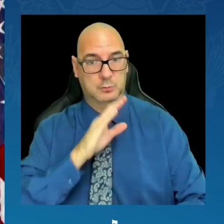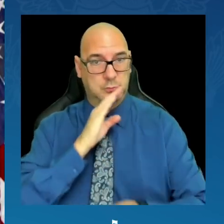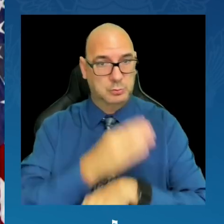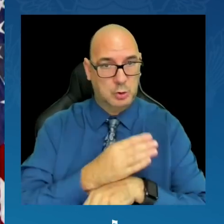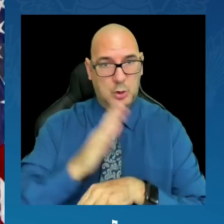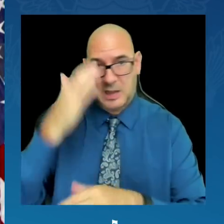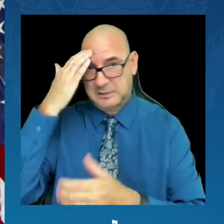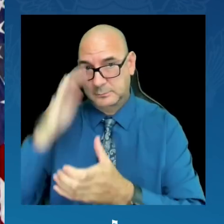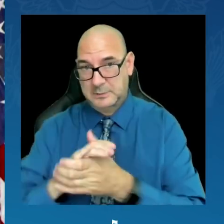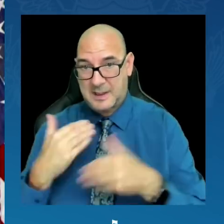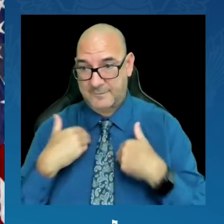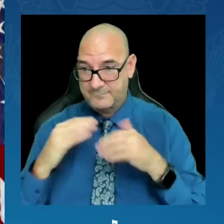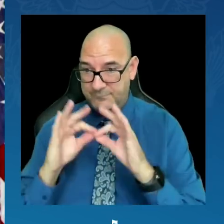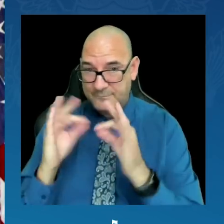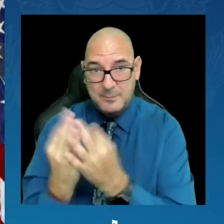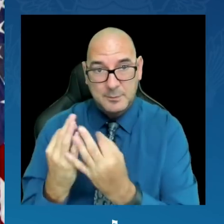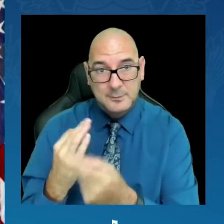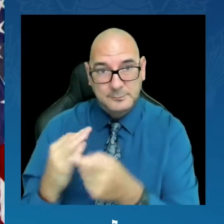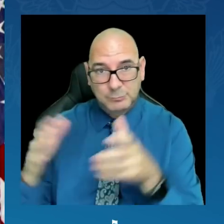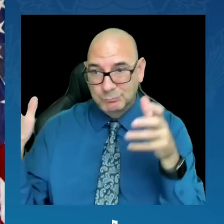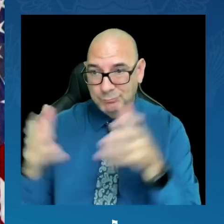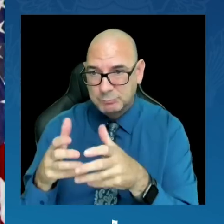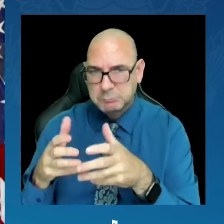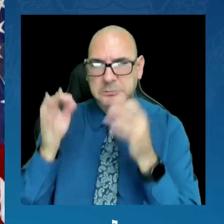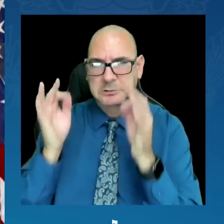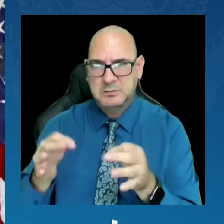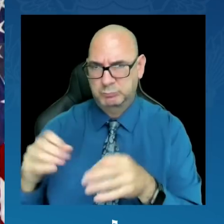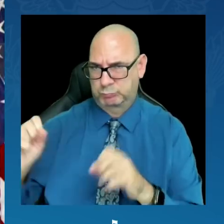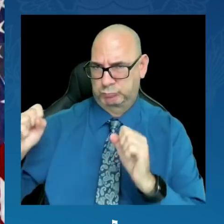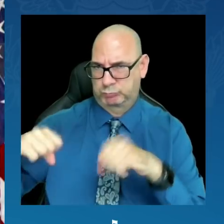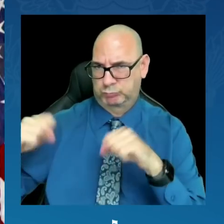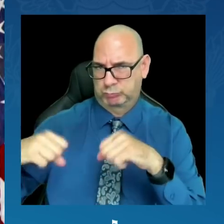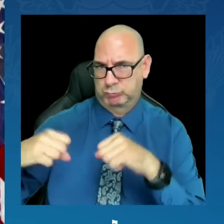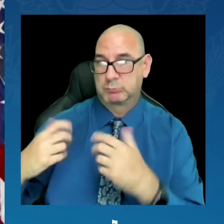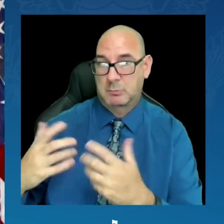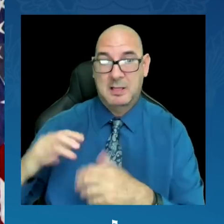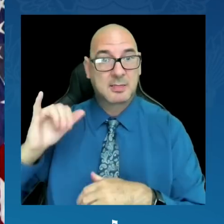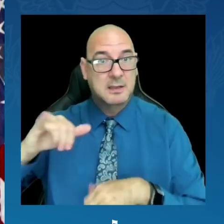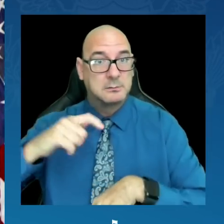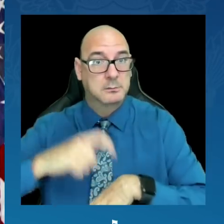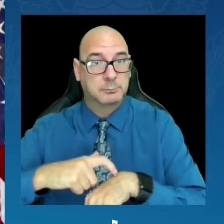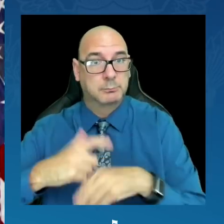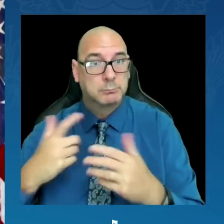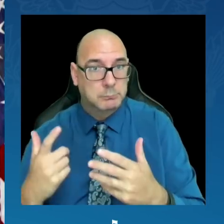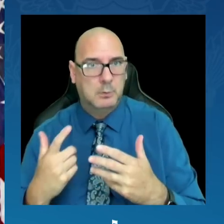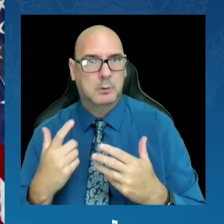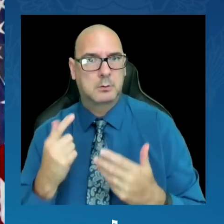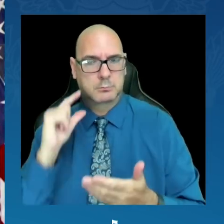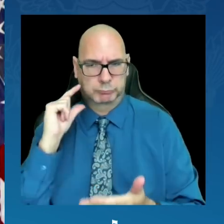It was a decision which at that time was guaranteed to them by the Constitution of the United States.